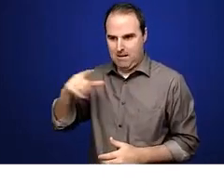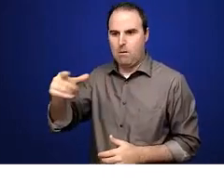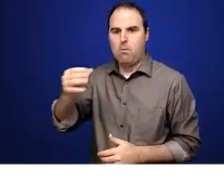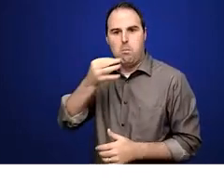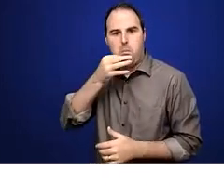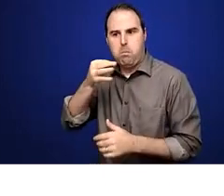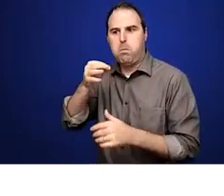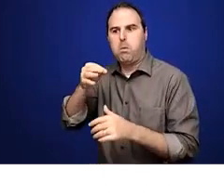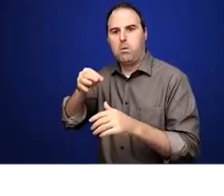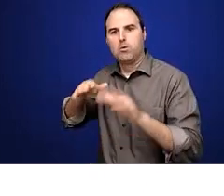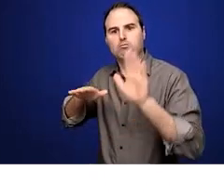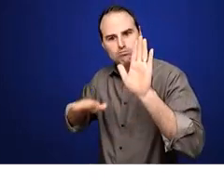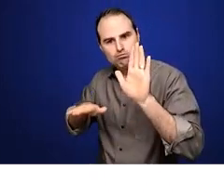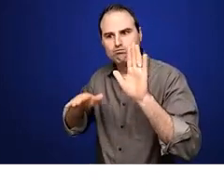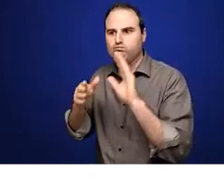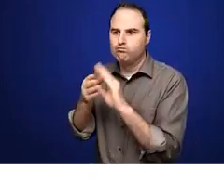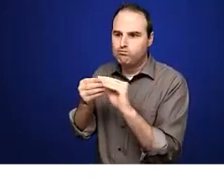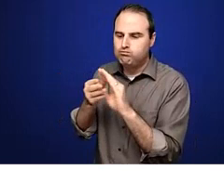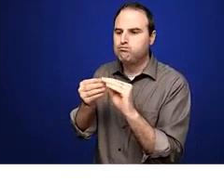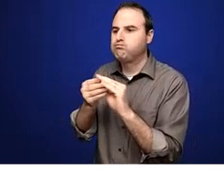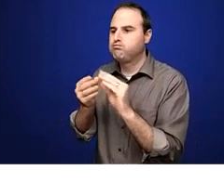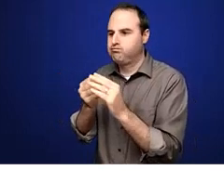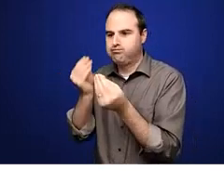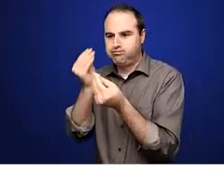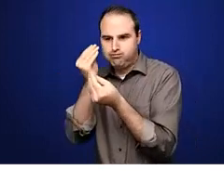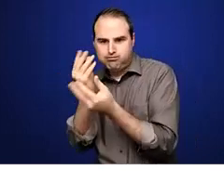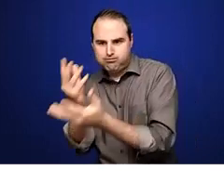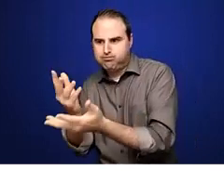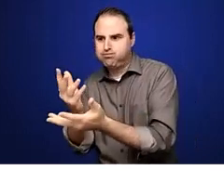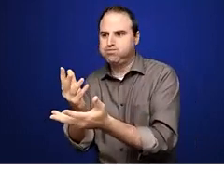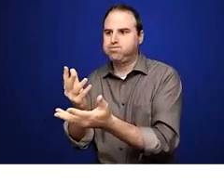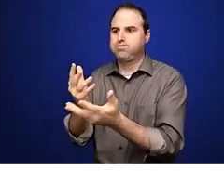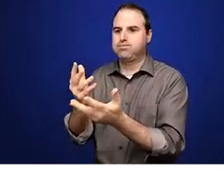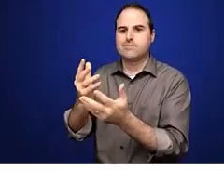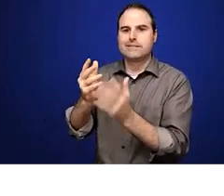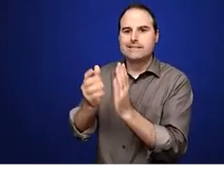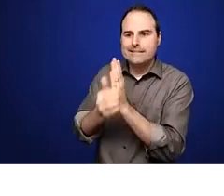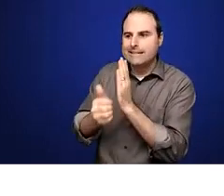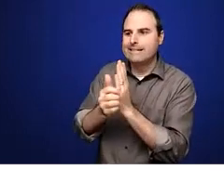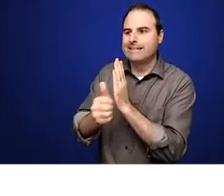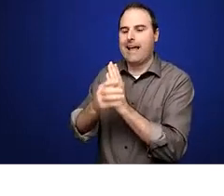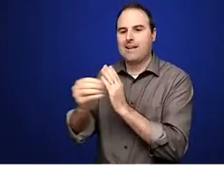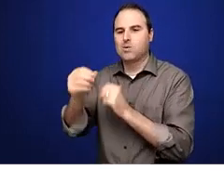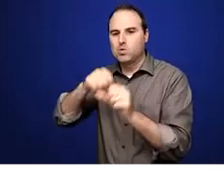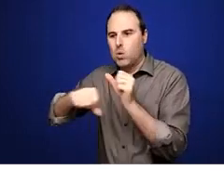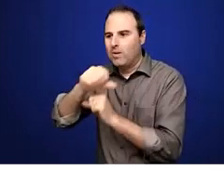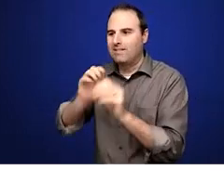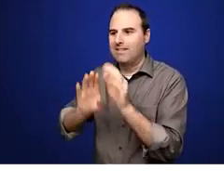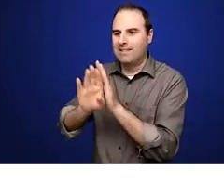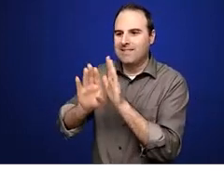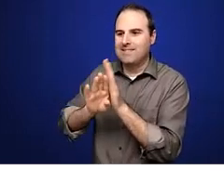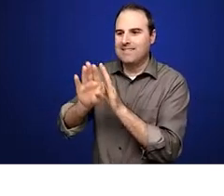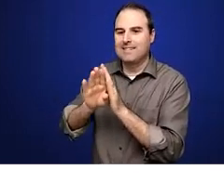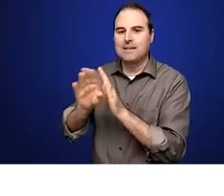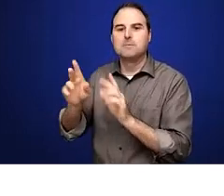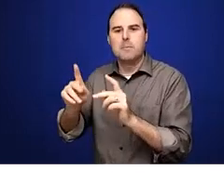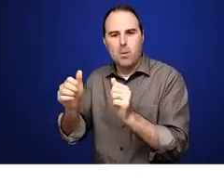of our partner representatives. And lastly, we were the grand prize winner of a prestigious inclusive design challenge,